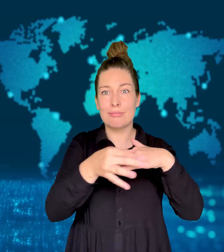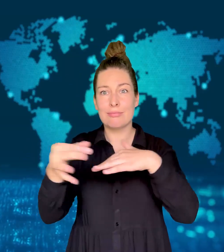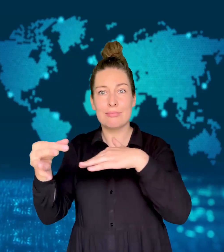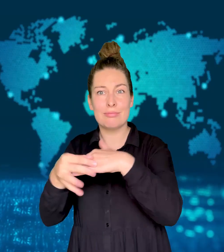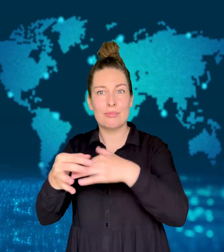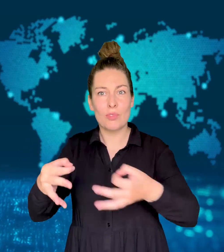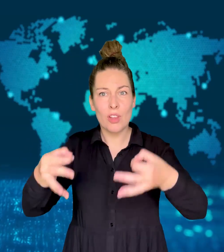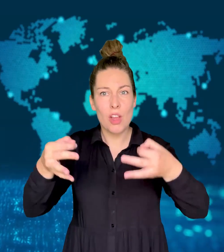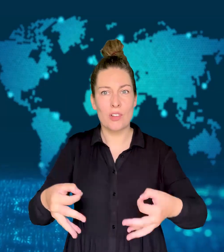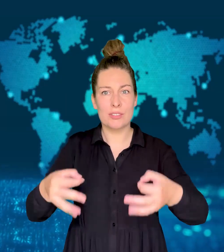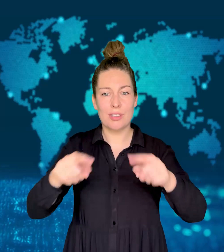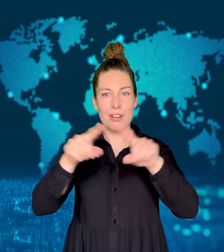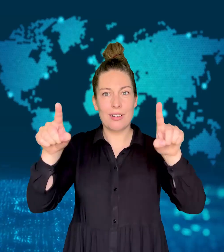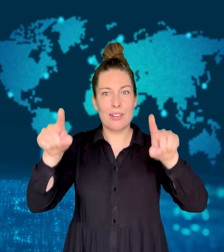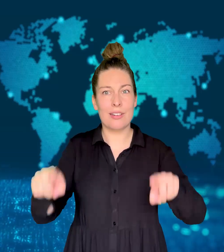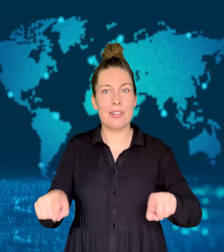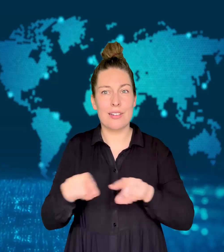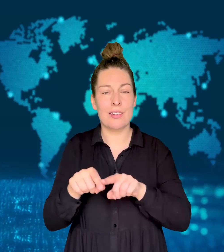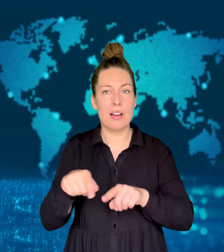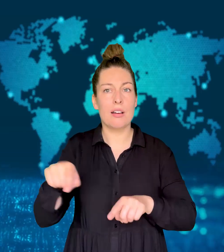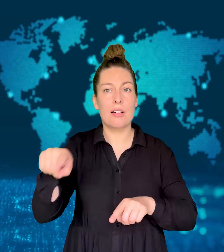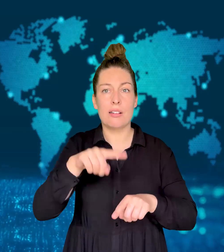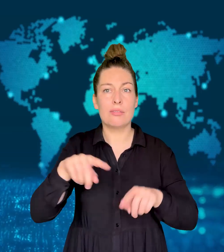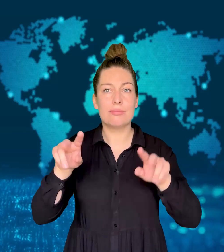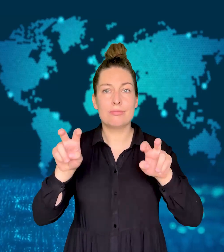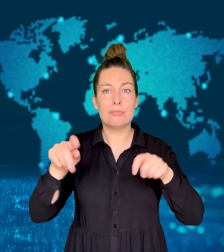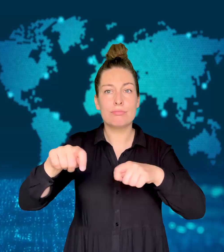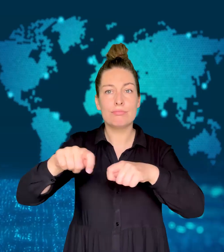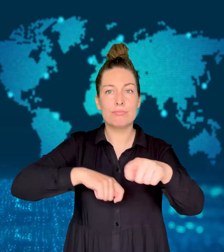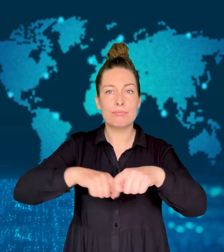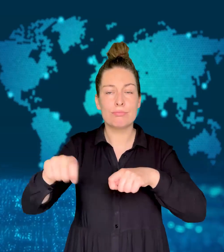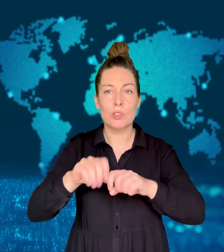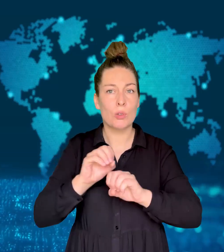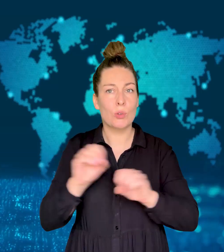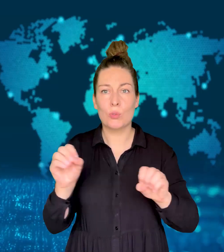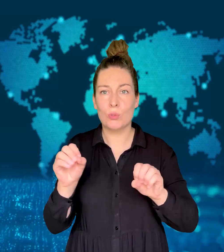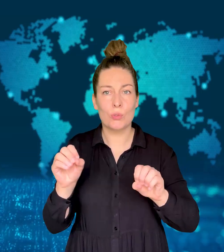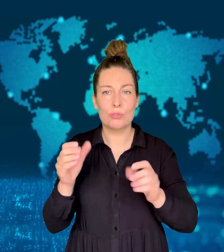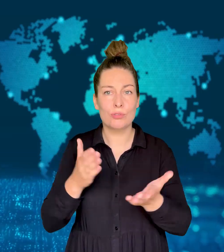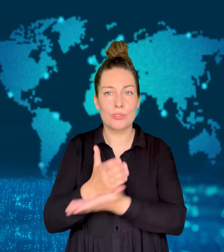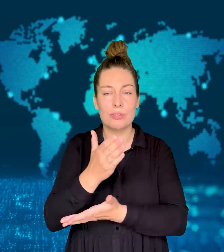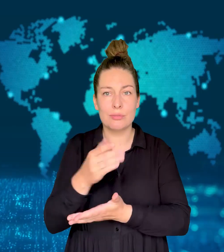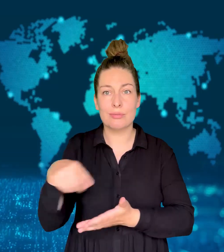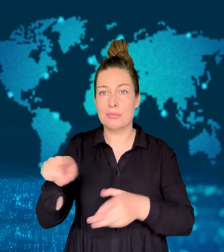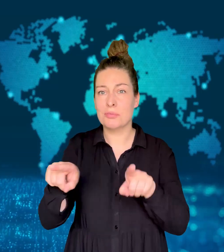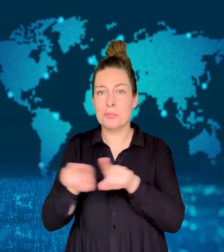a transgender partner is annulled.